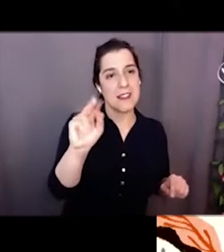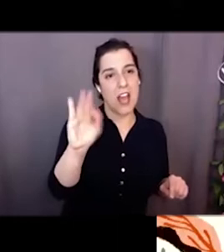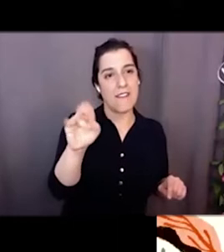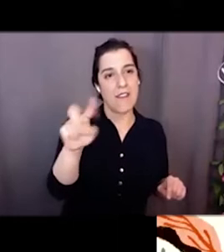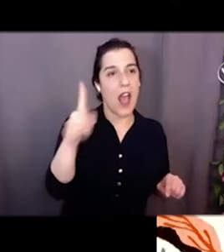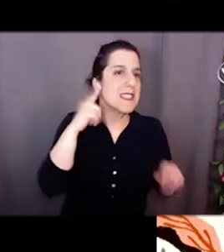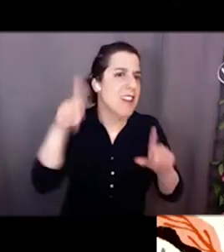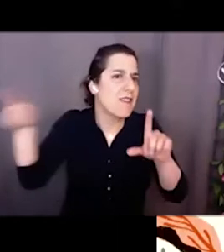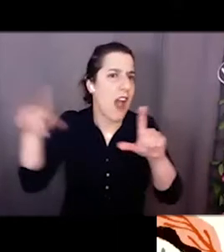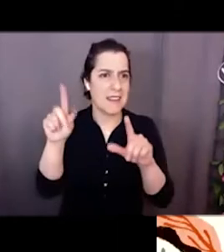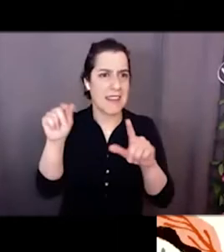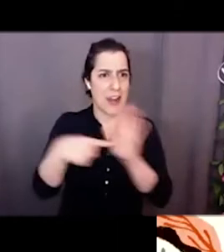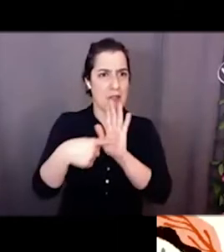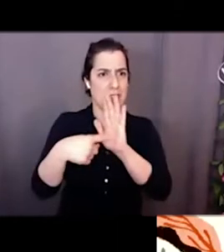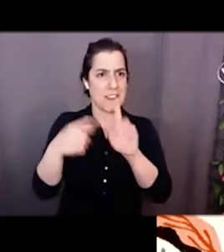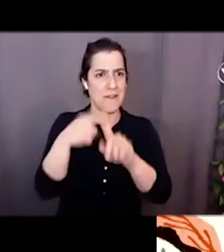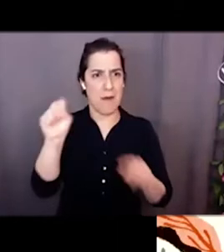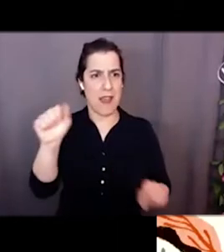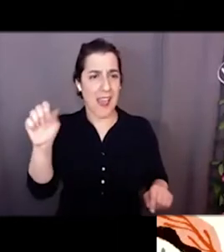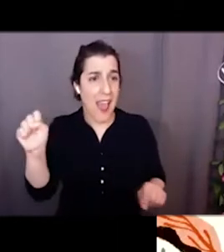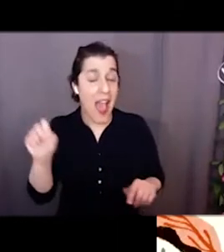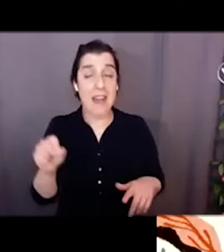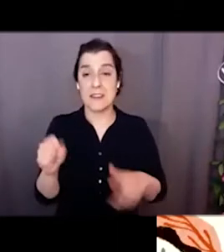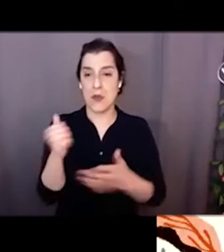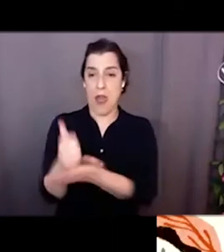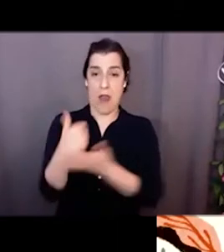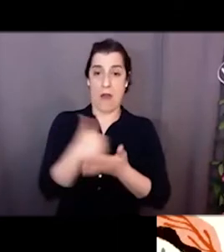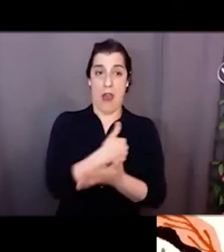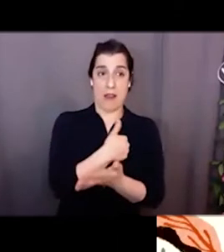from SAS to help us, uh, get a grip on,